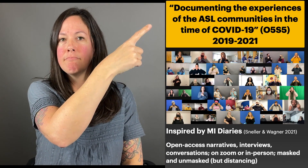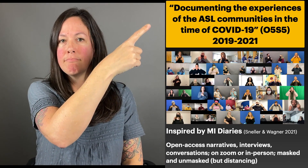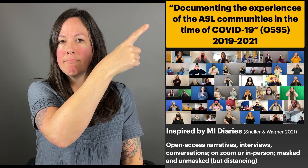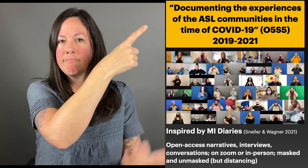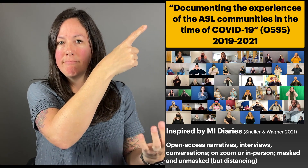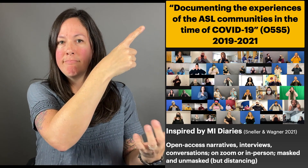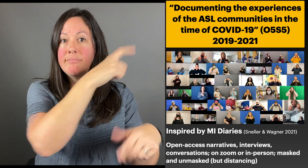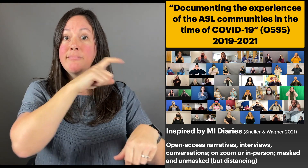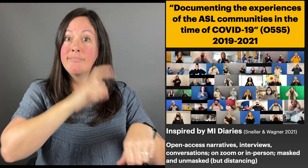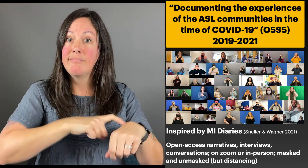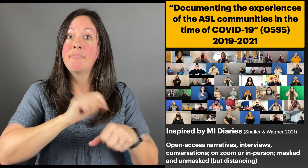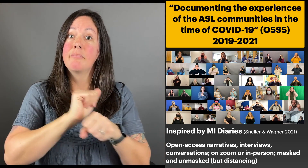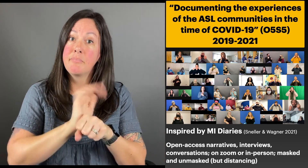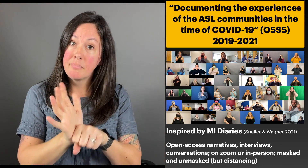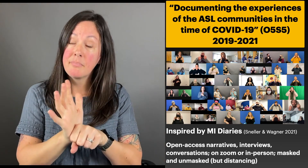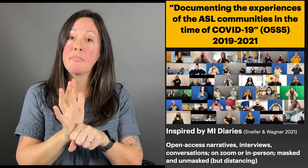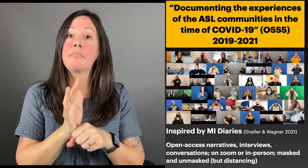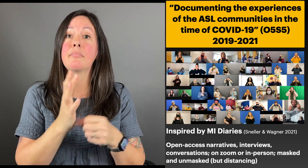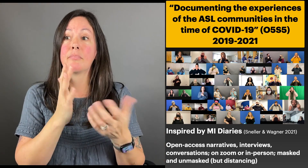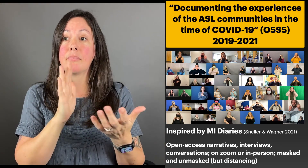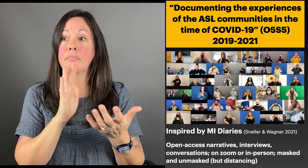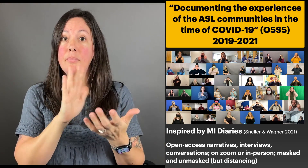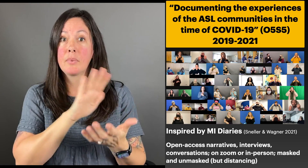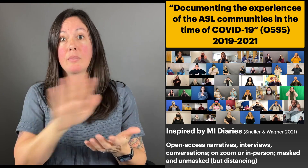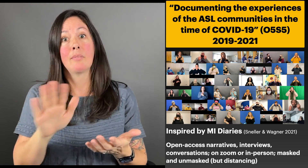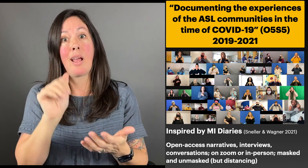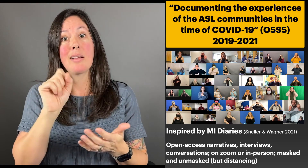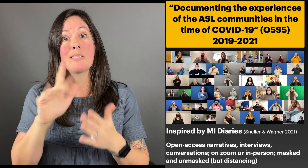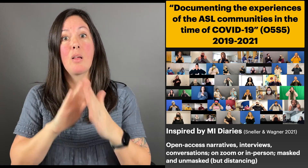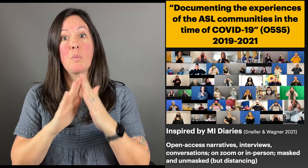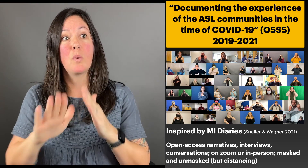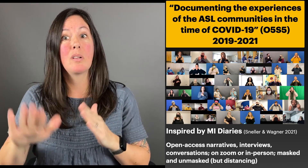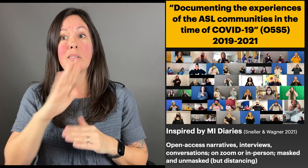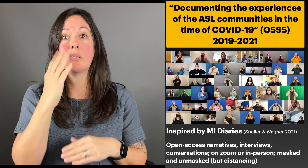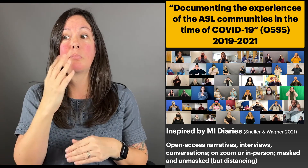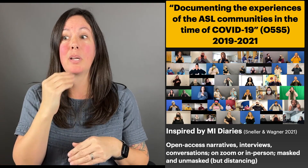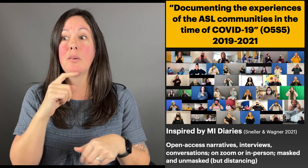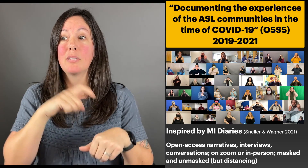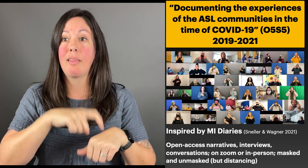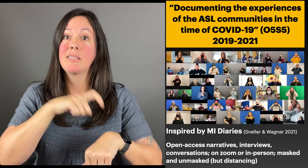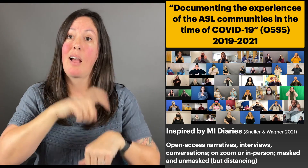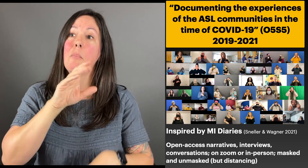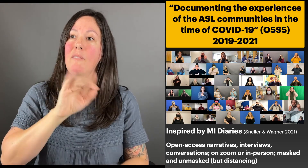documenting coid project which the full title is documenting the experiences of